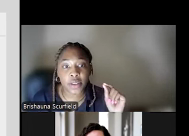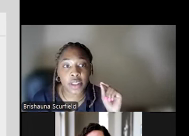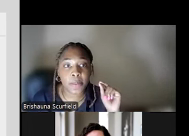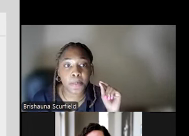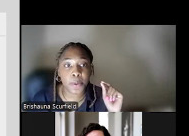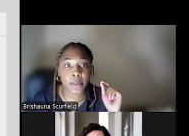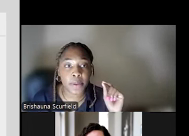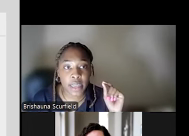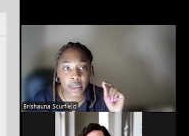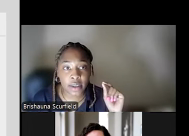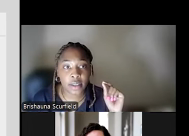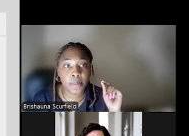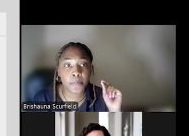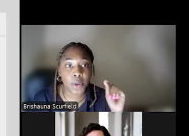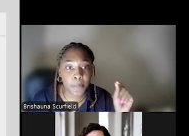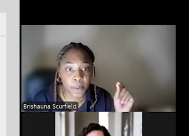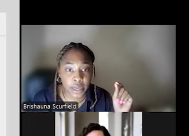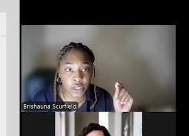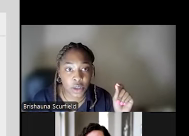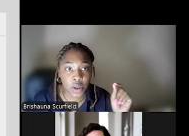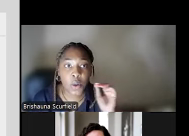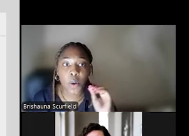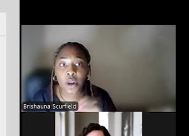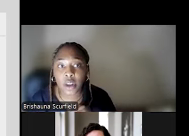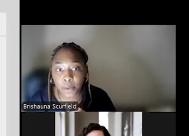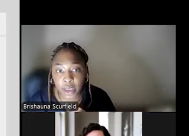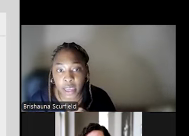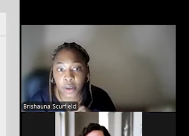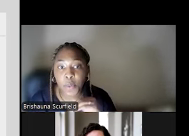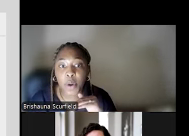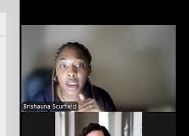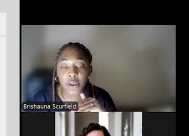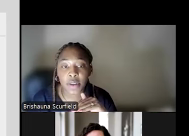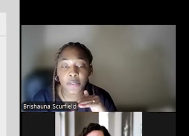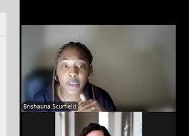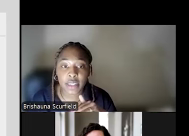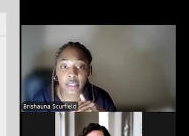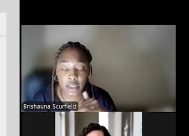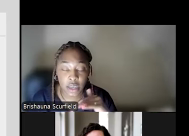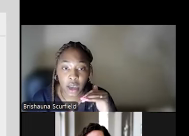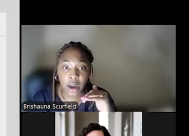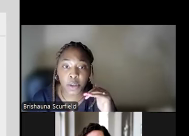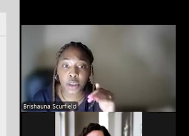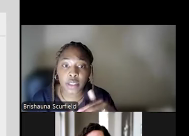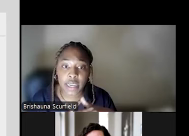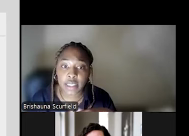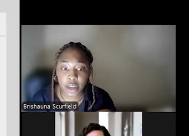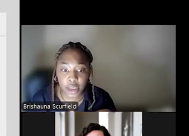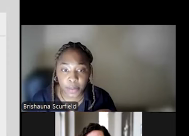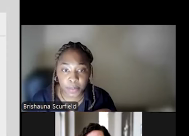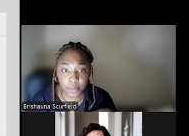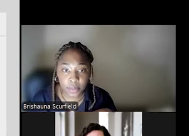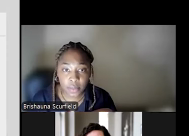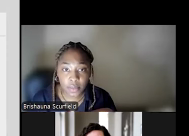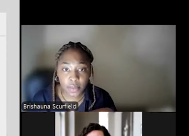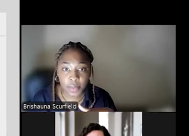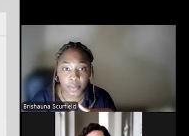using the pre-builtin bullet points or numbering, whatever fits um your use case scenario.